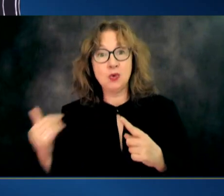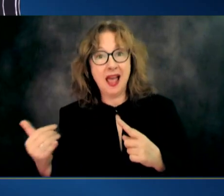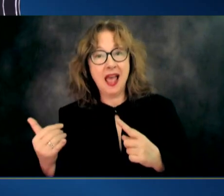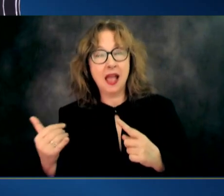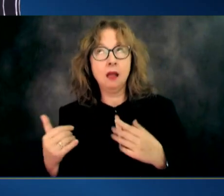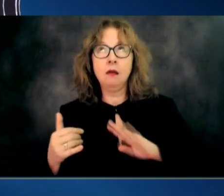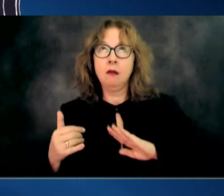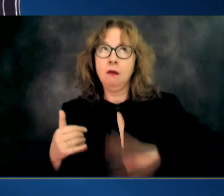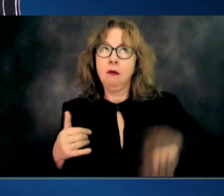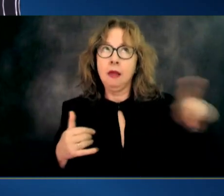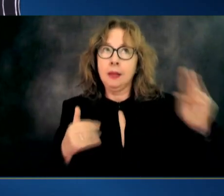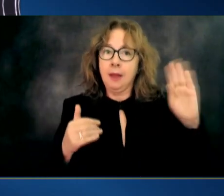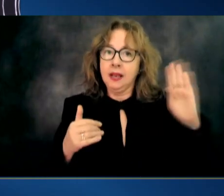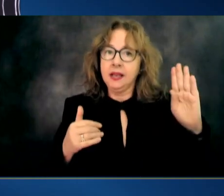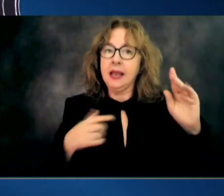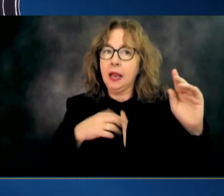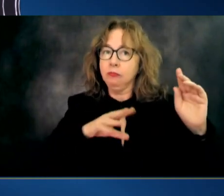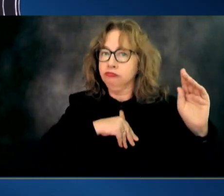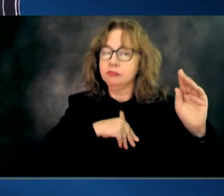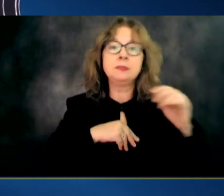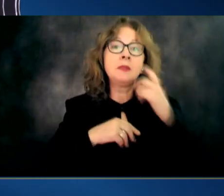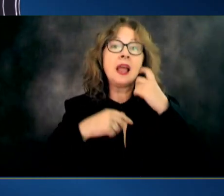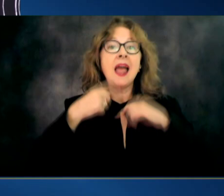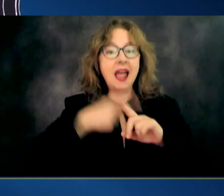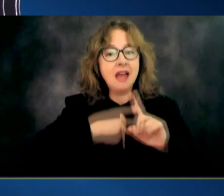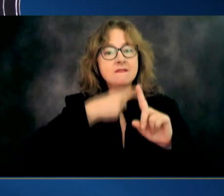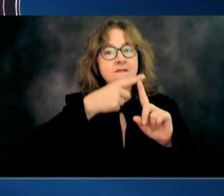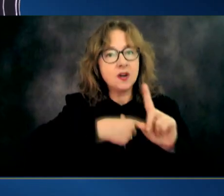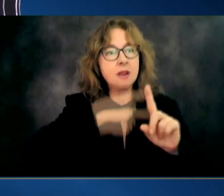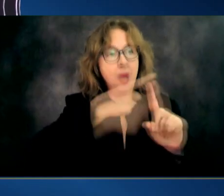and I've been doing that every month. And my levels are well. I'm living well with sickle